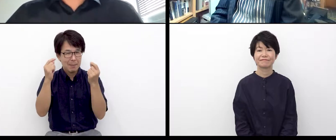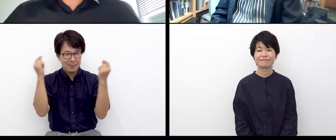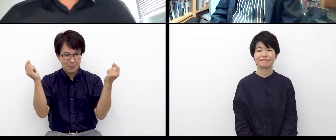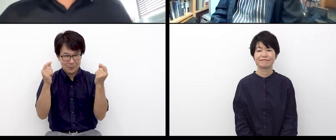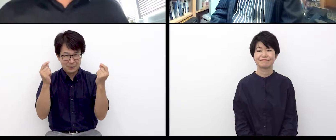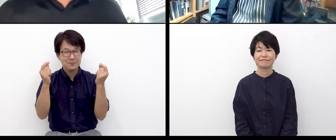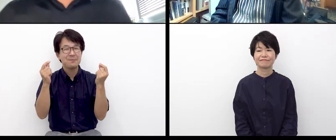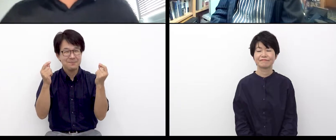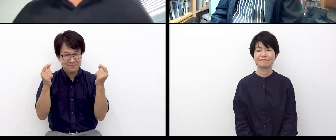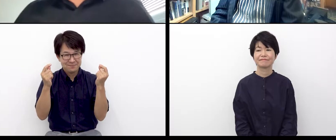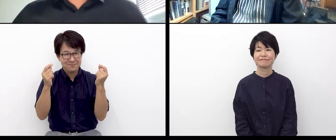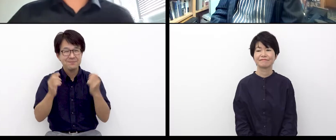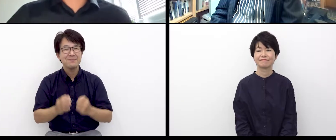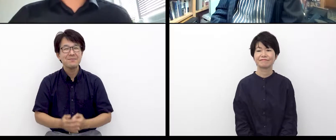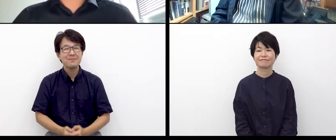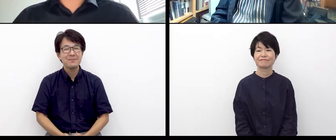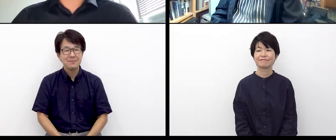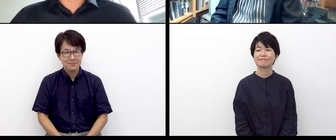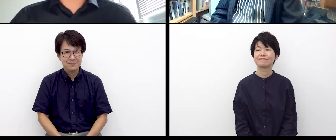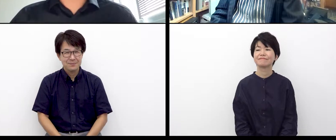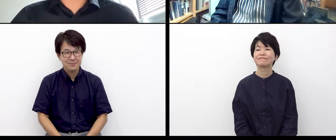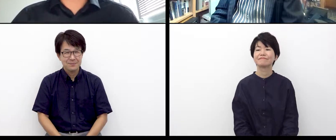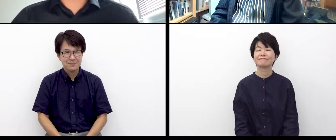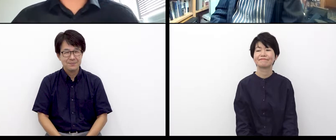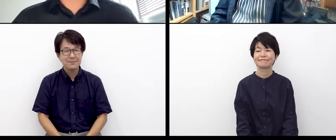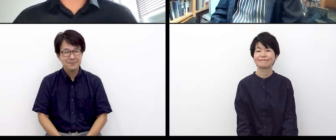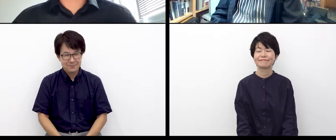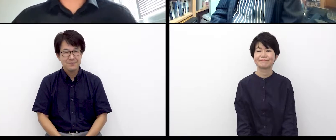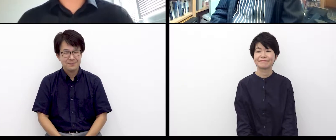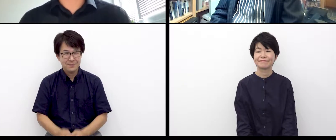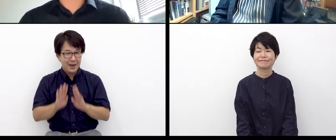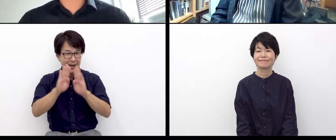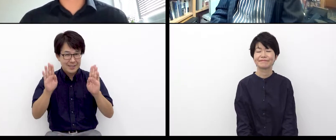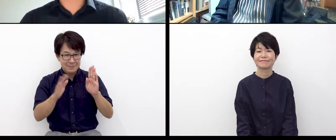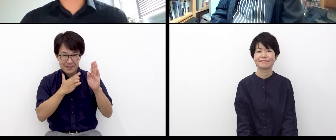“Letter / Art / Project TODOKU”.